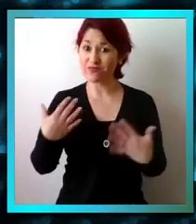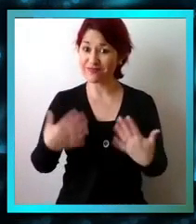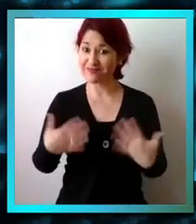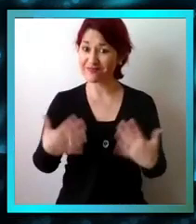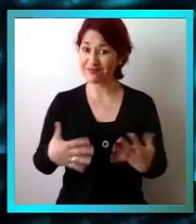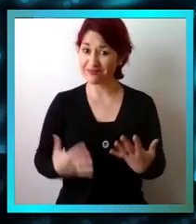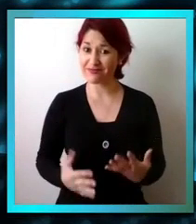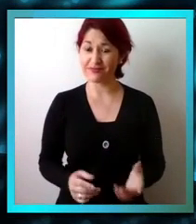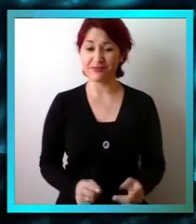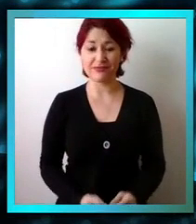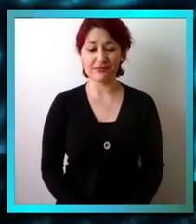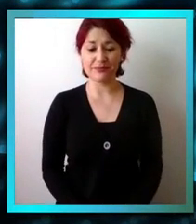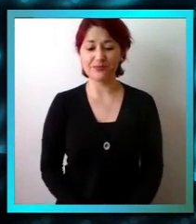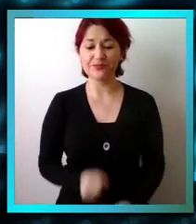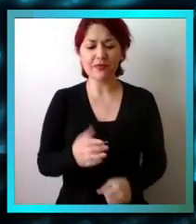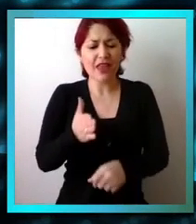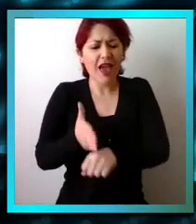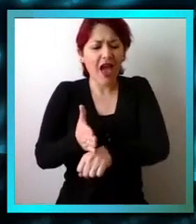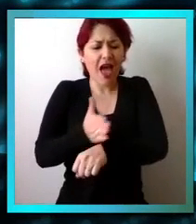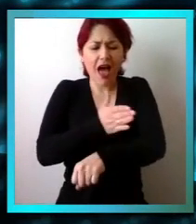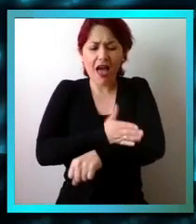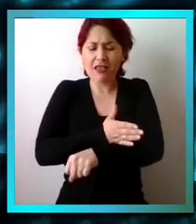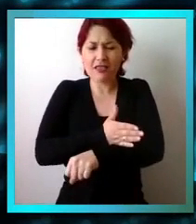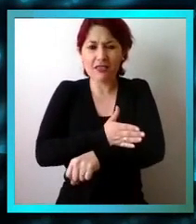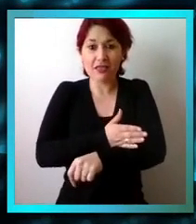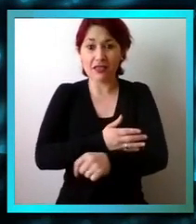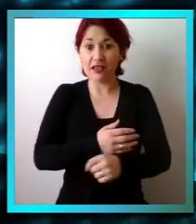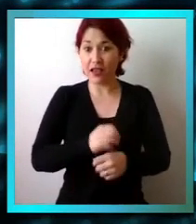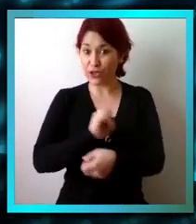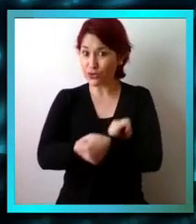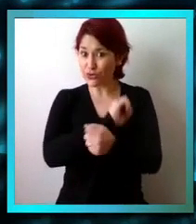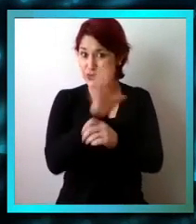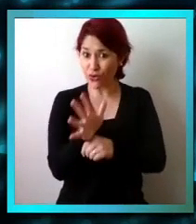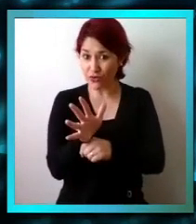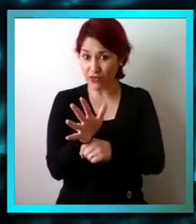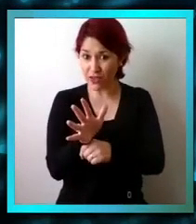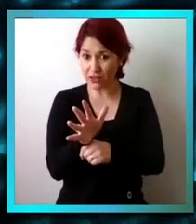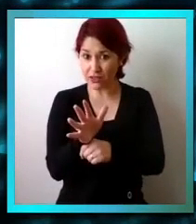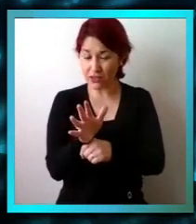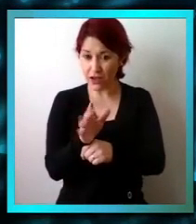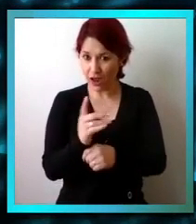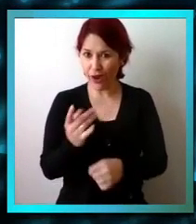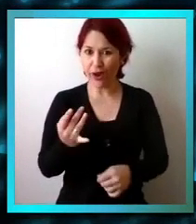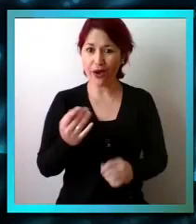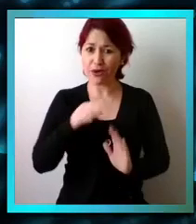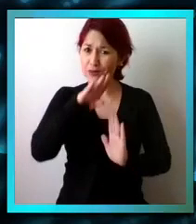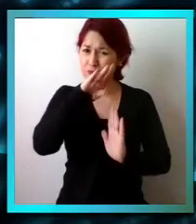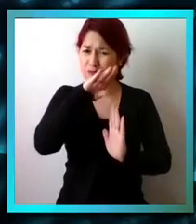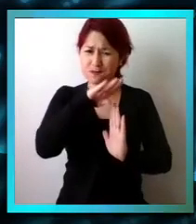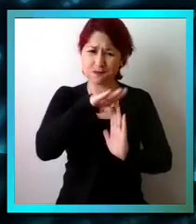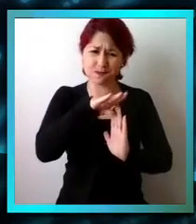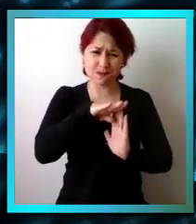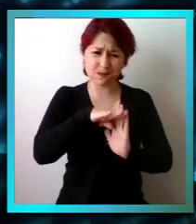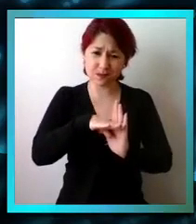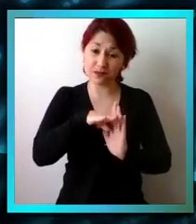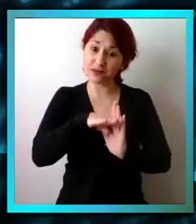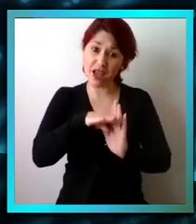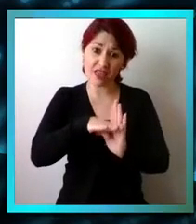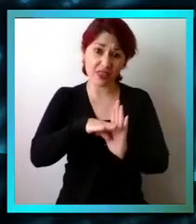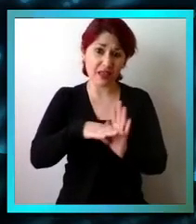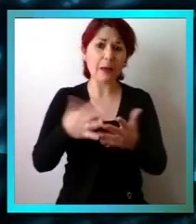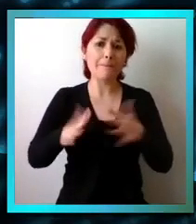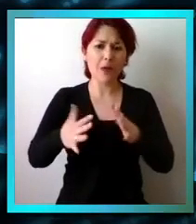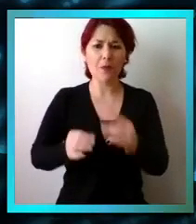this number was uh not as big it was like like 350 000 new malicious applications uh so actually the